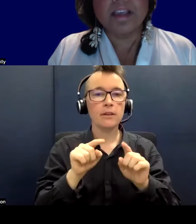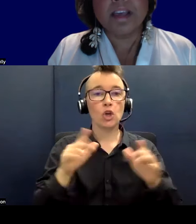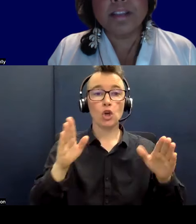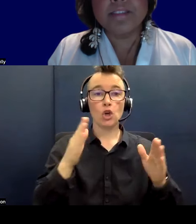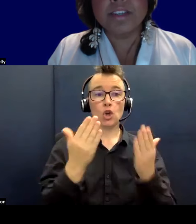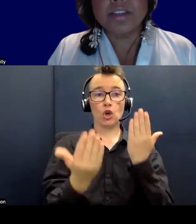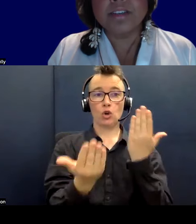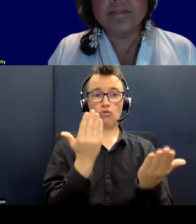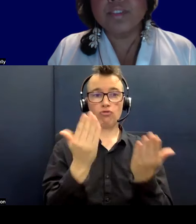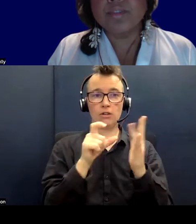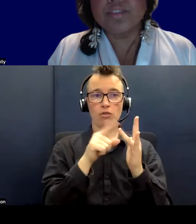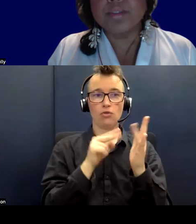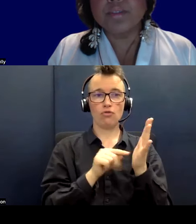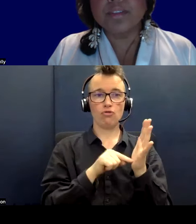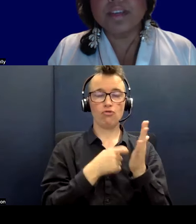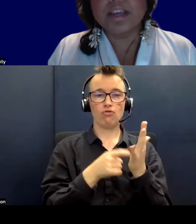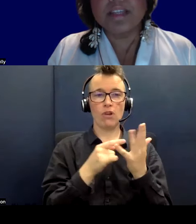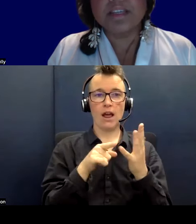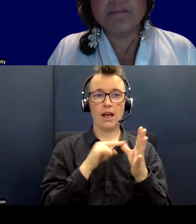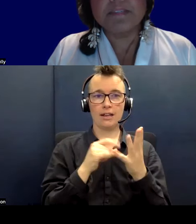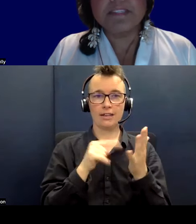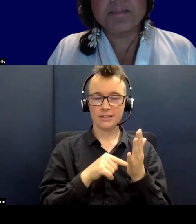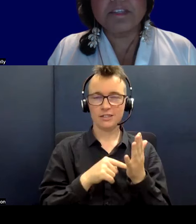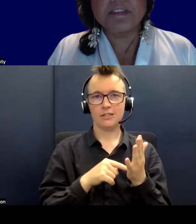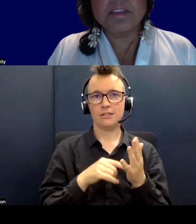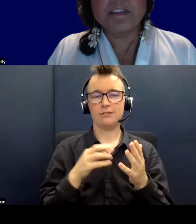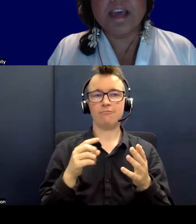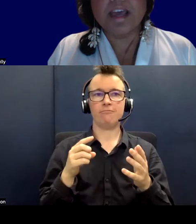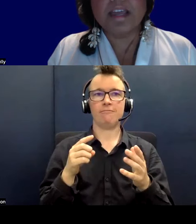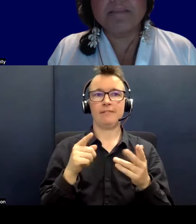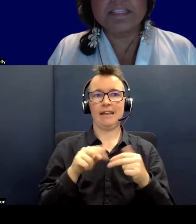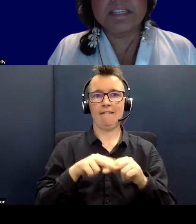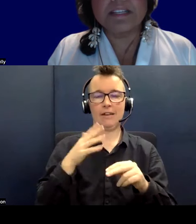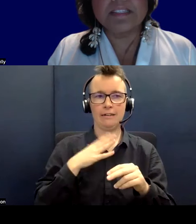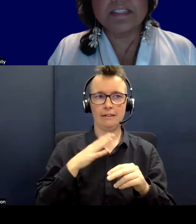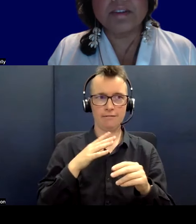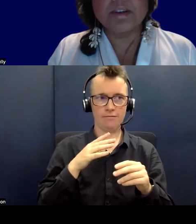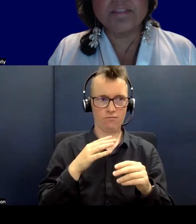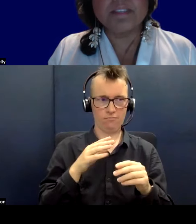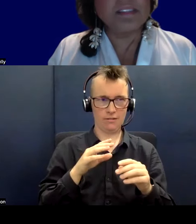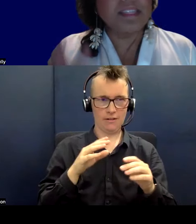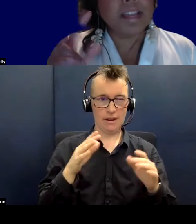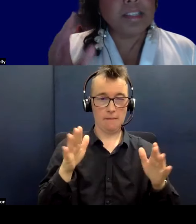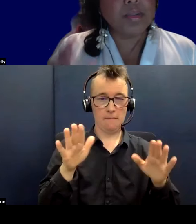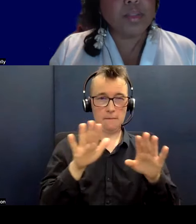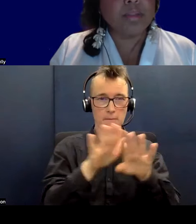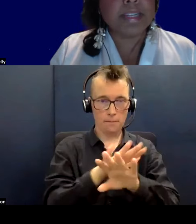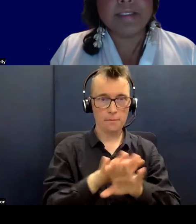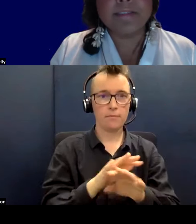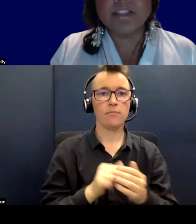colour vision, visual fields, depth perception - in particular stereopsis and that's your 3D vision -